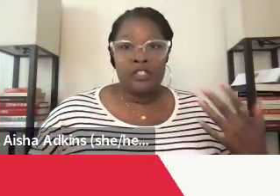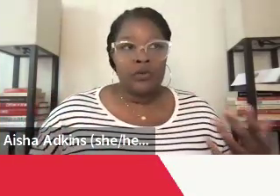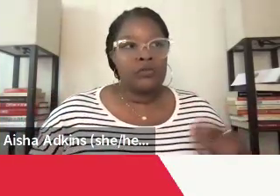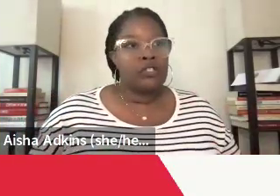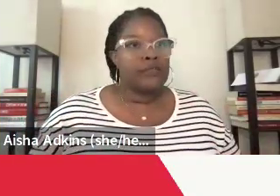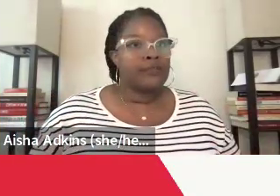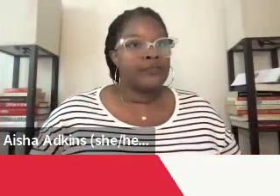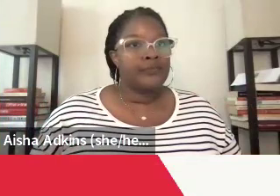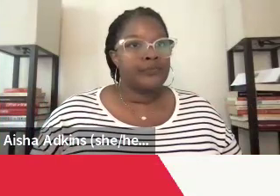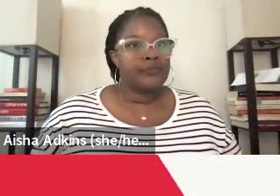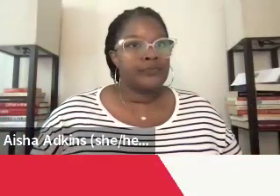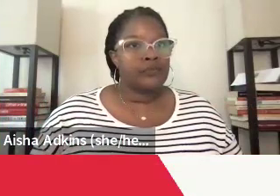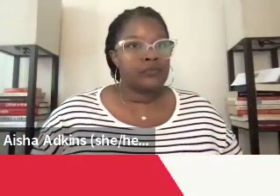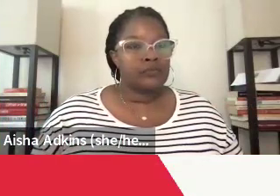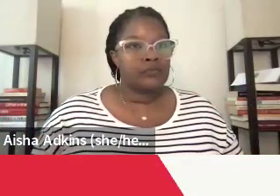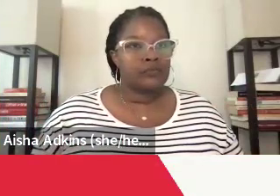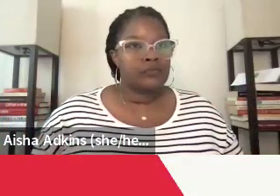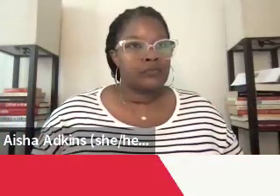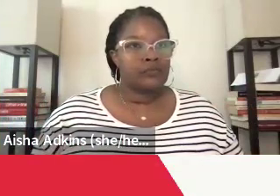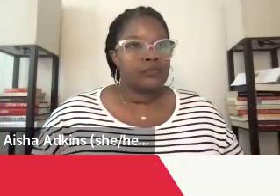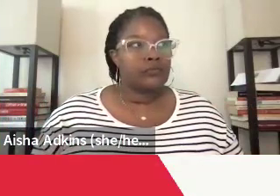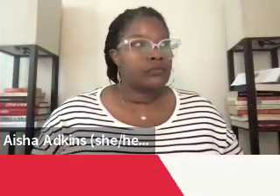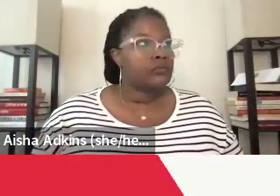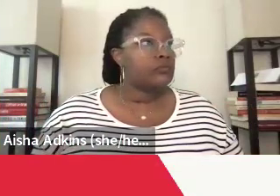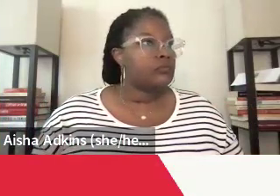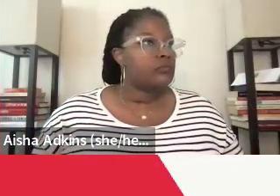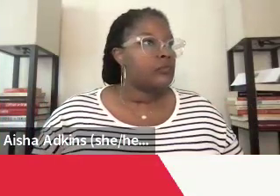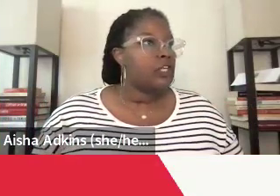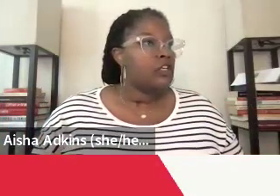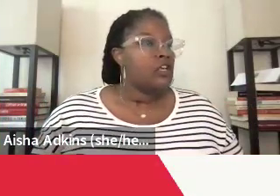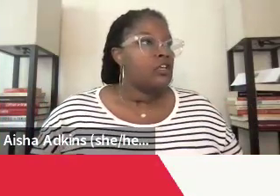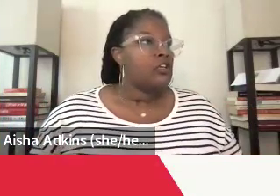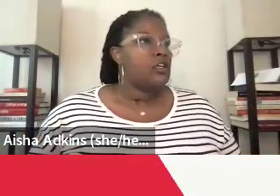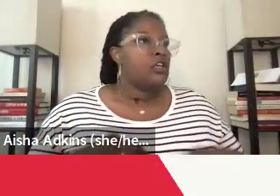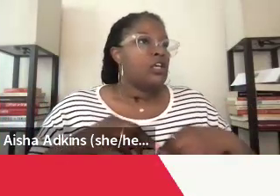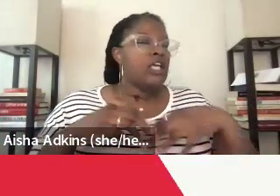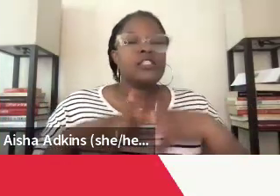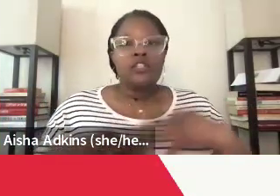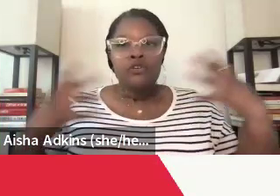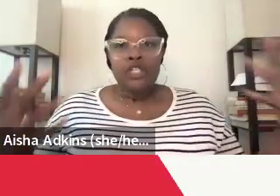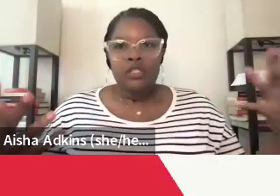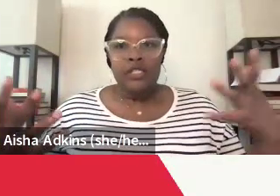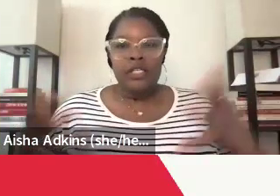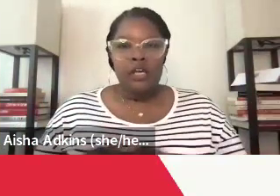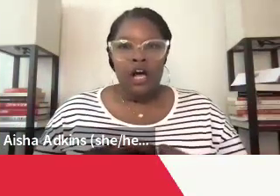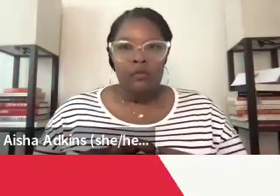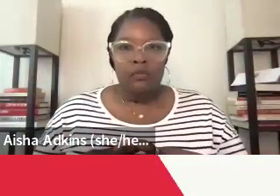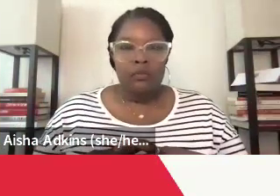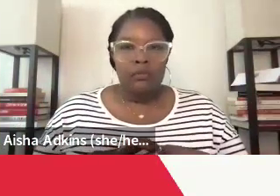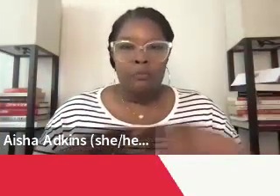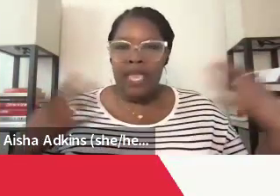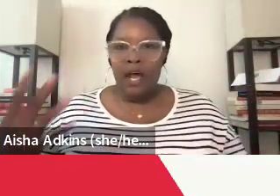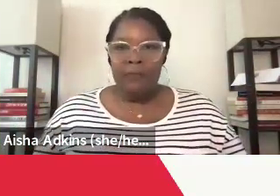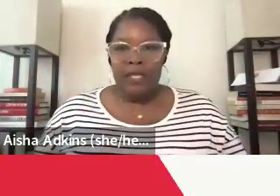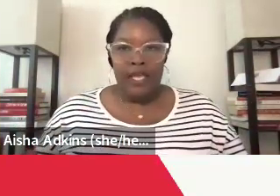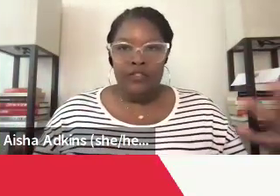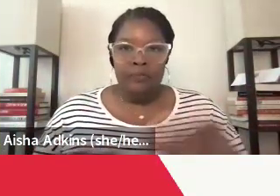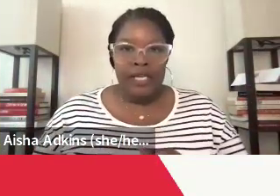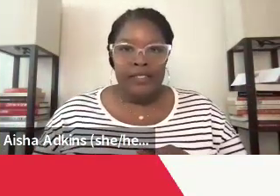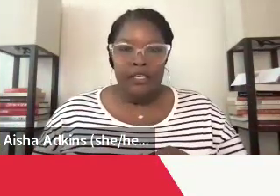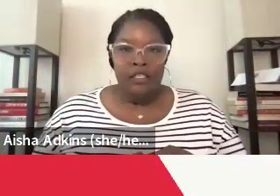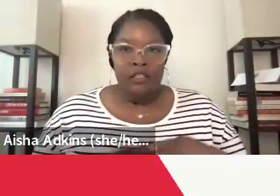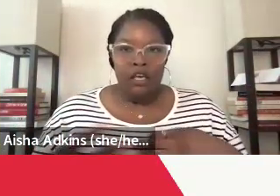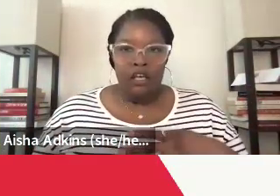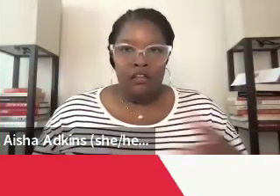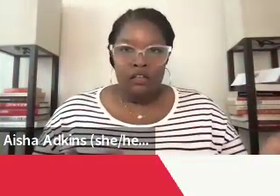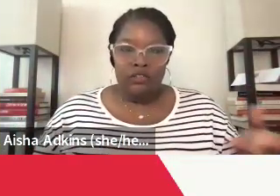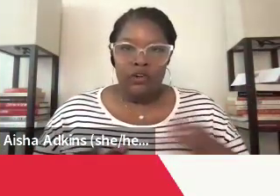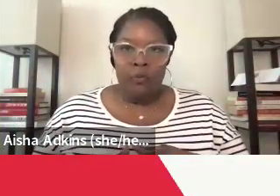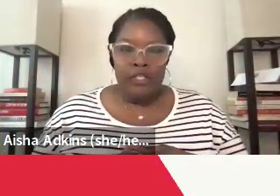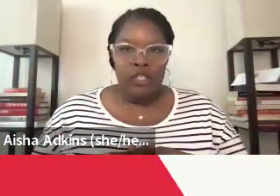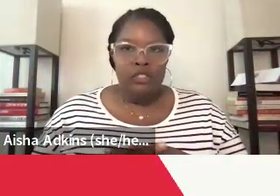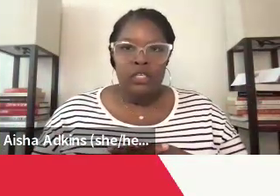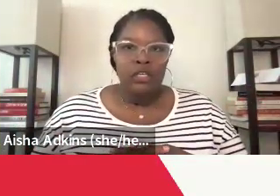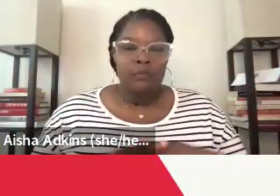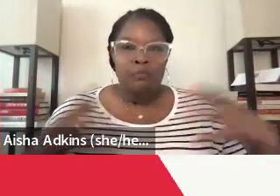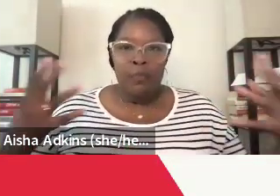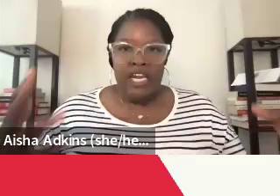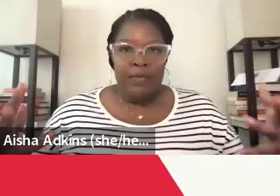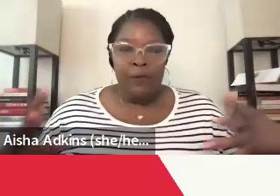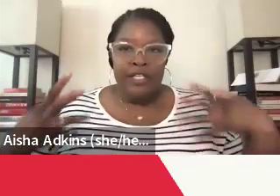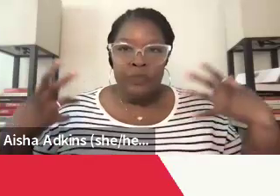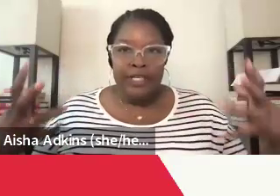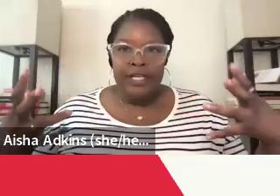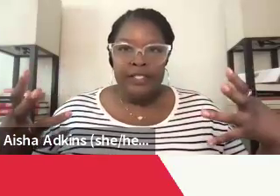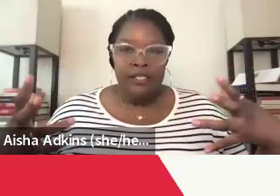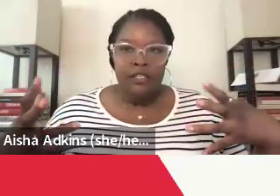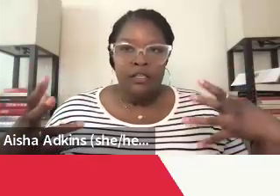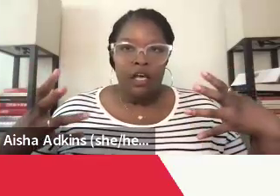concerns. Institutions may not be the answer but as Earl mentioned, many people experience